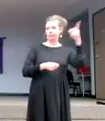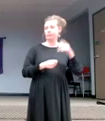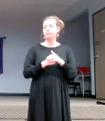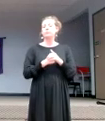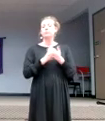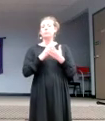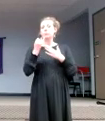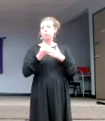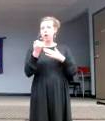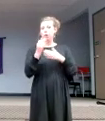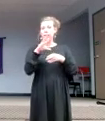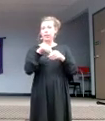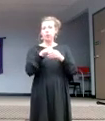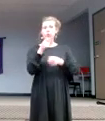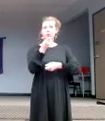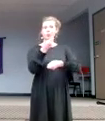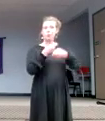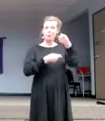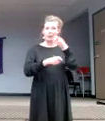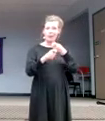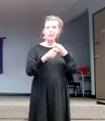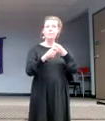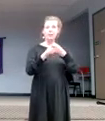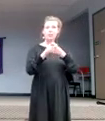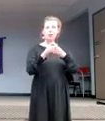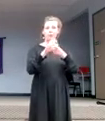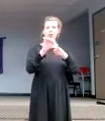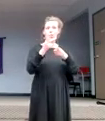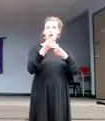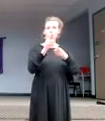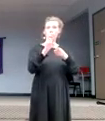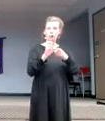Project includes replacement of your concrete or asphalt drive through the trench that is